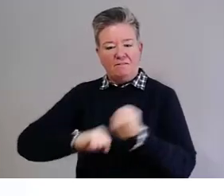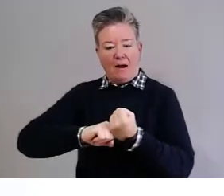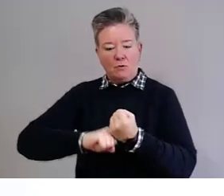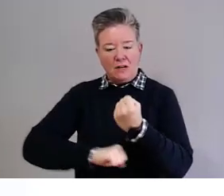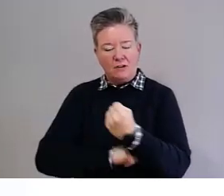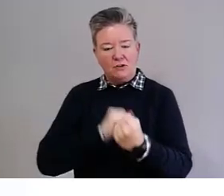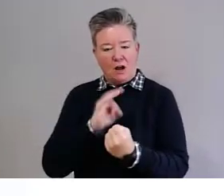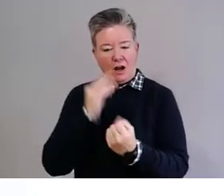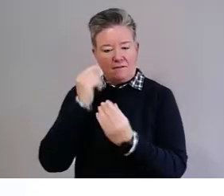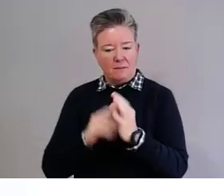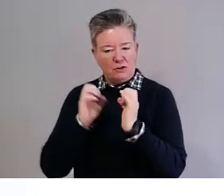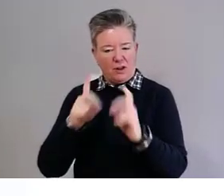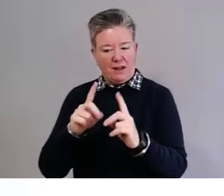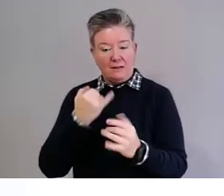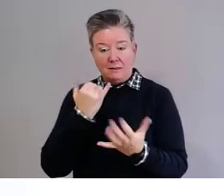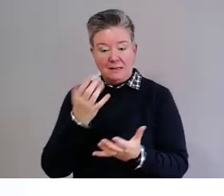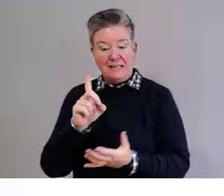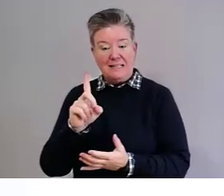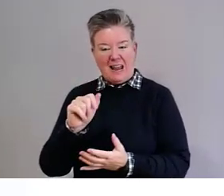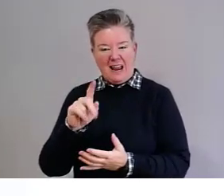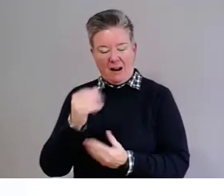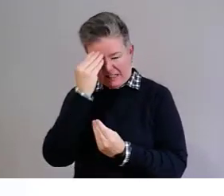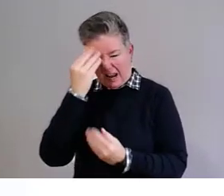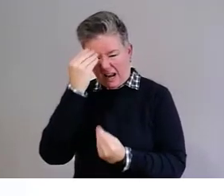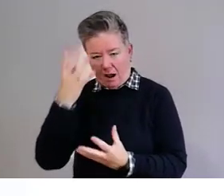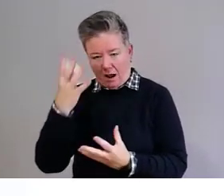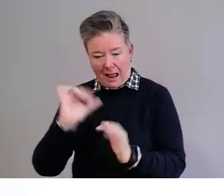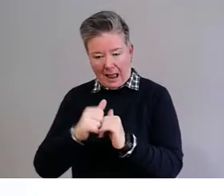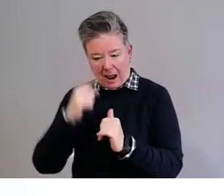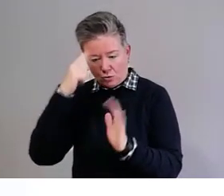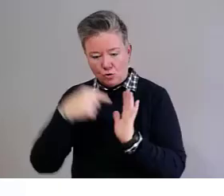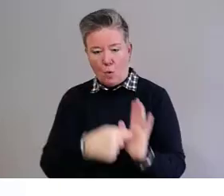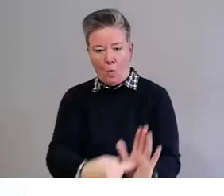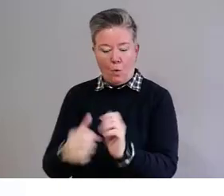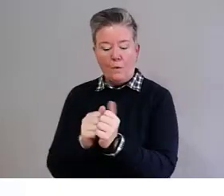and most often, it's presented in written reports.